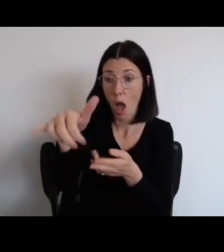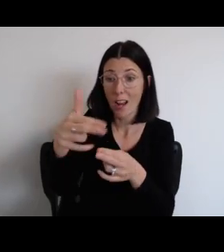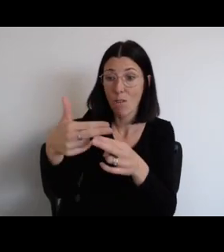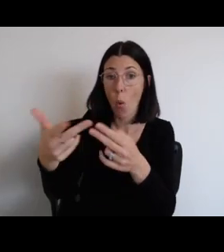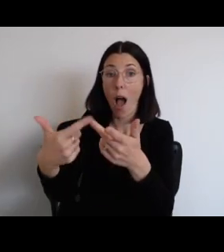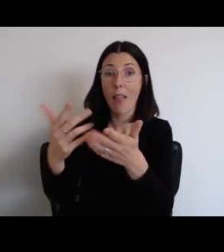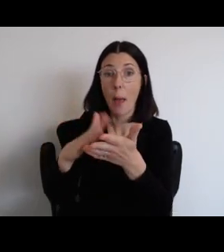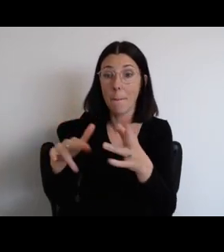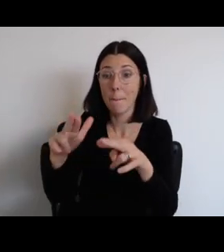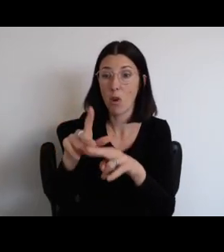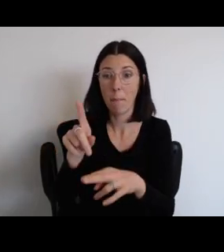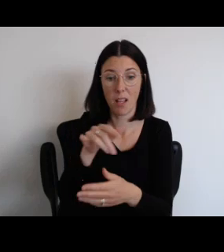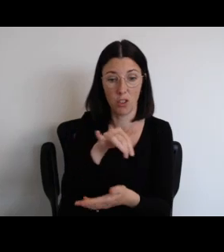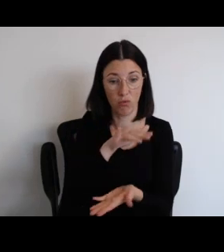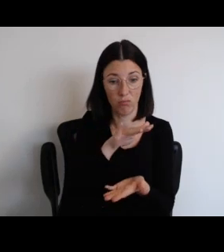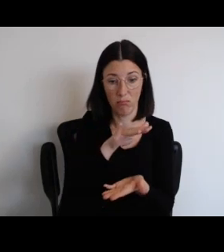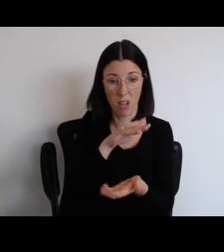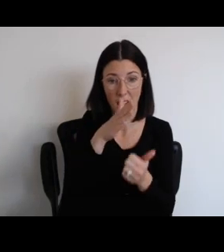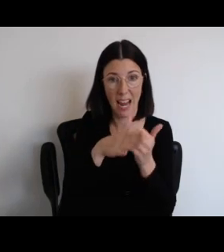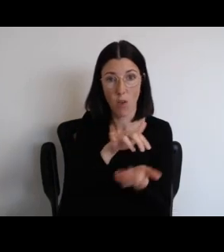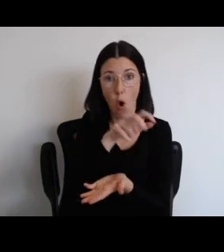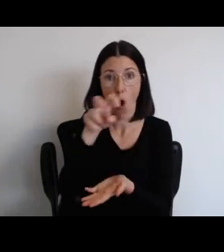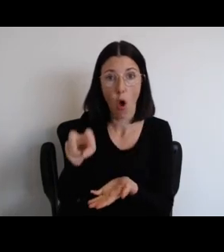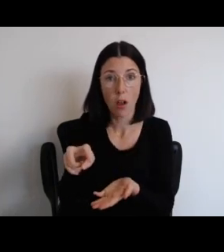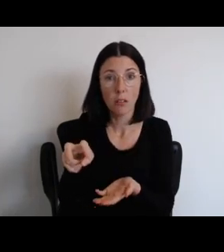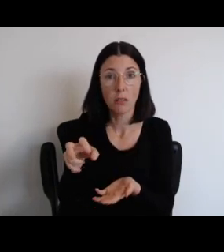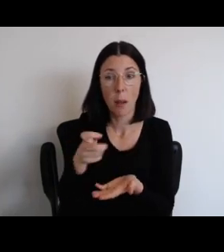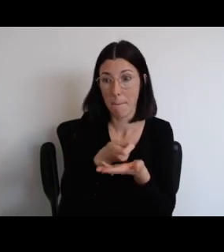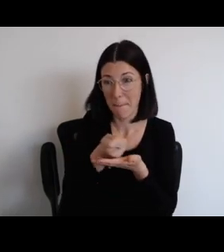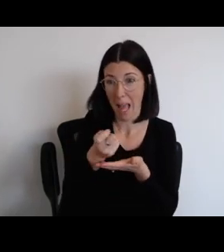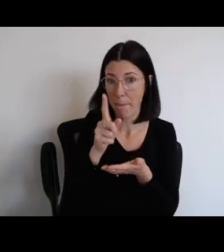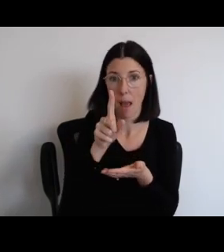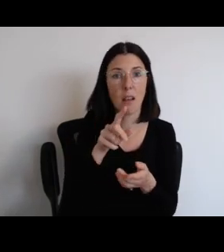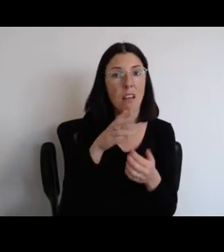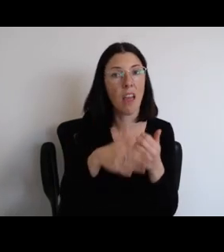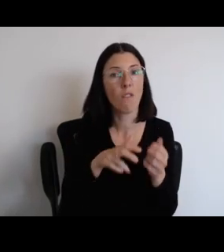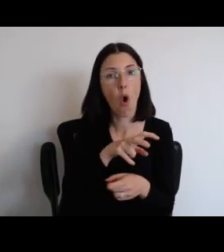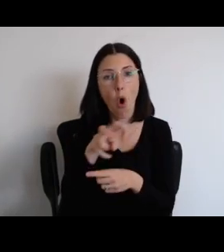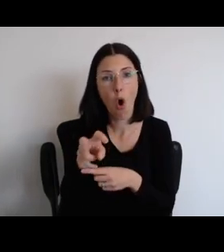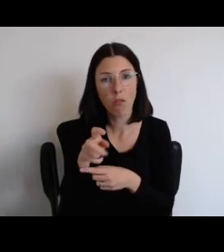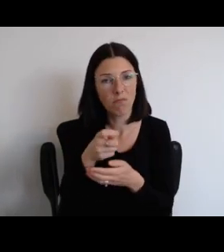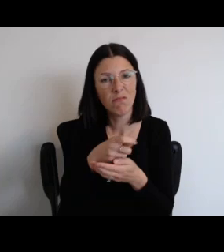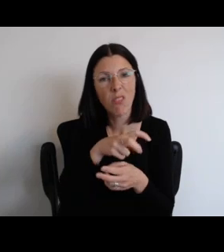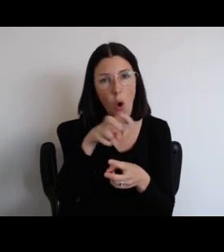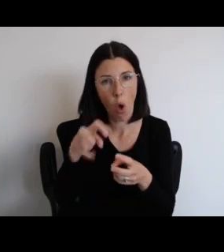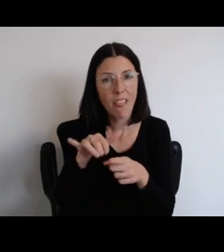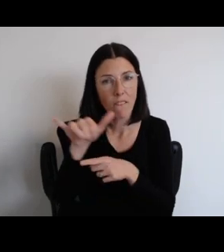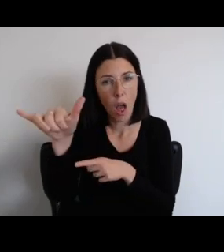be something that could be reimbursed to um the parent who paid those so that's another punishment